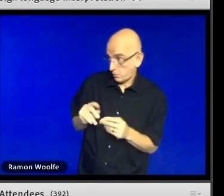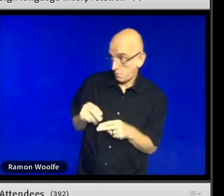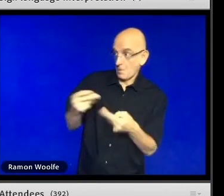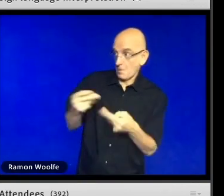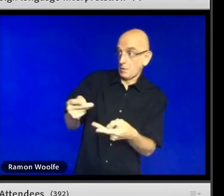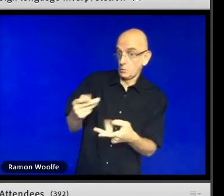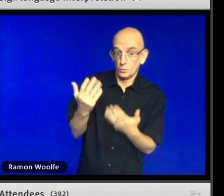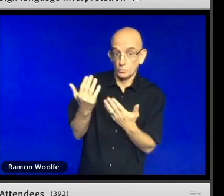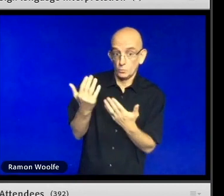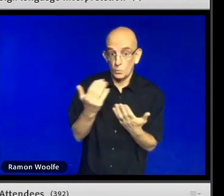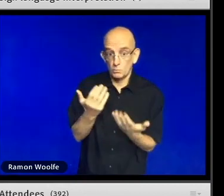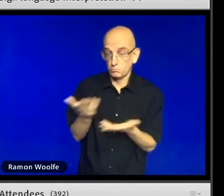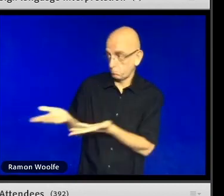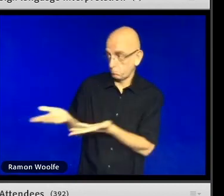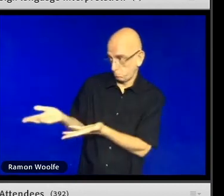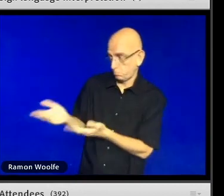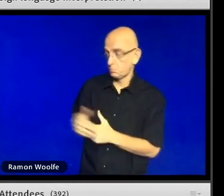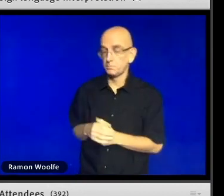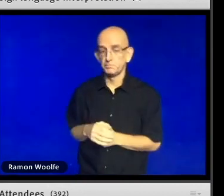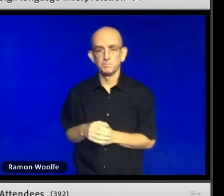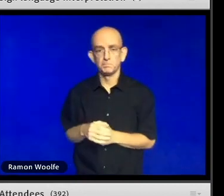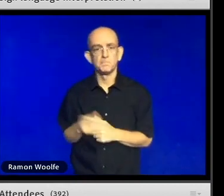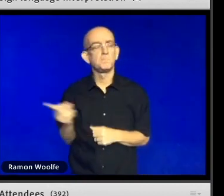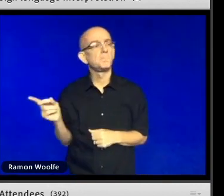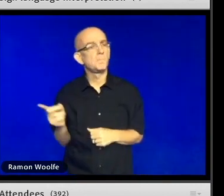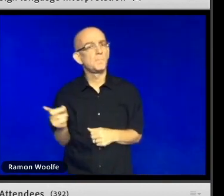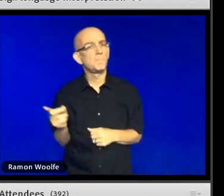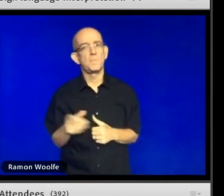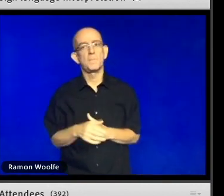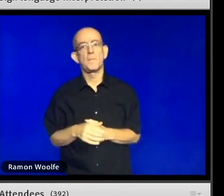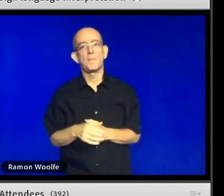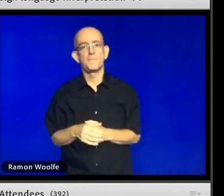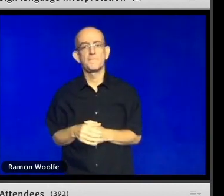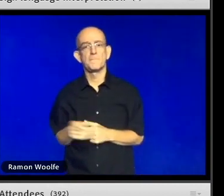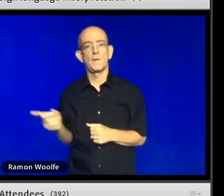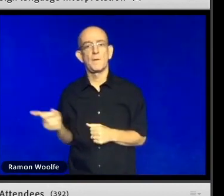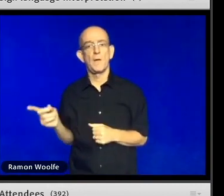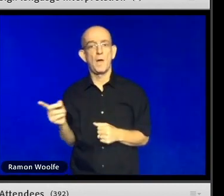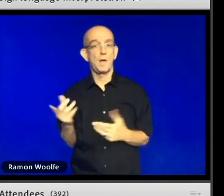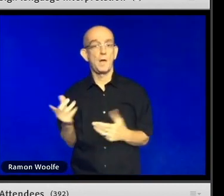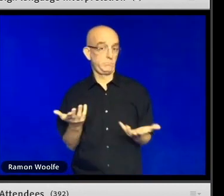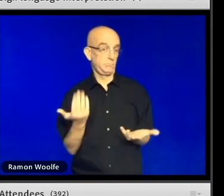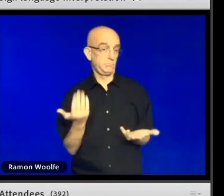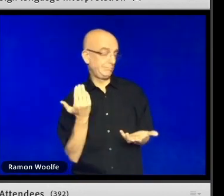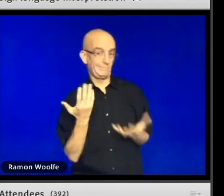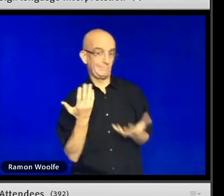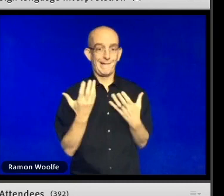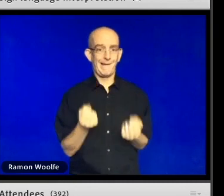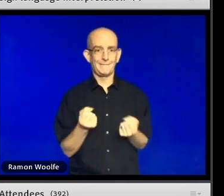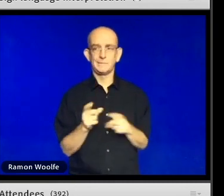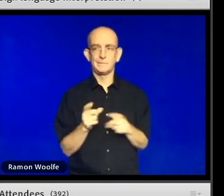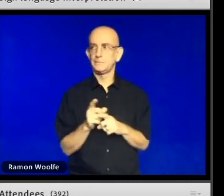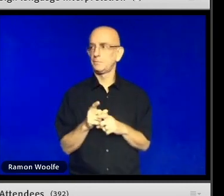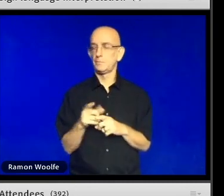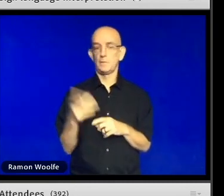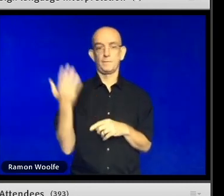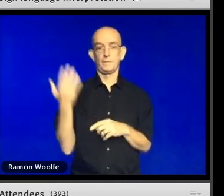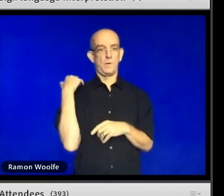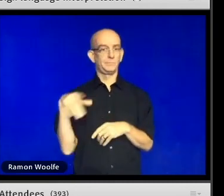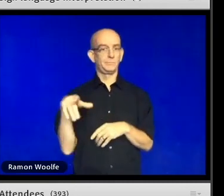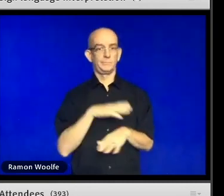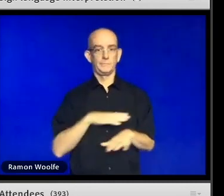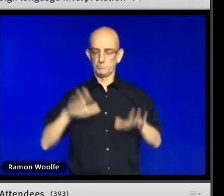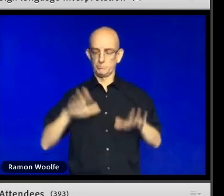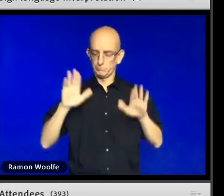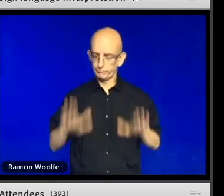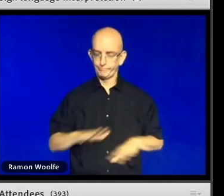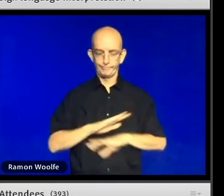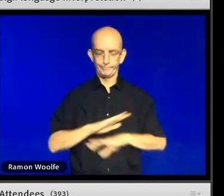Yes. That sounds good. Over to you. >> CHRISTIANIA: So from the time first two